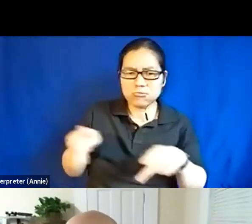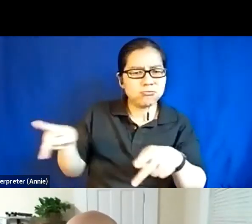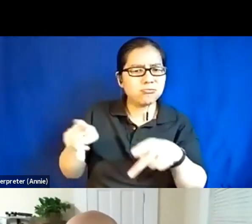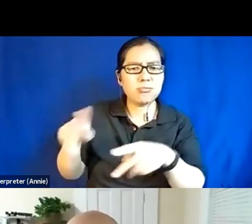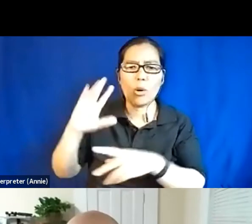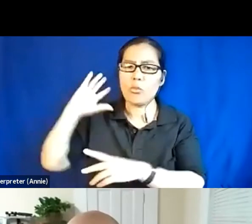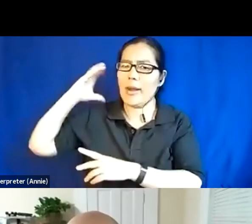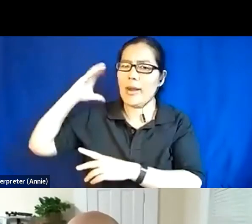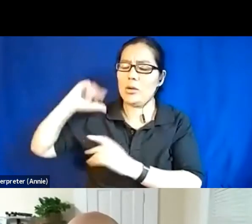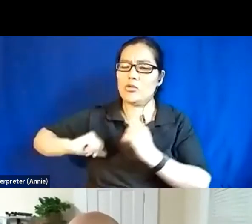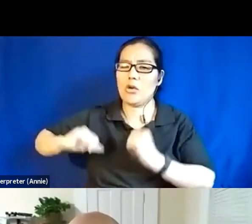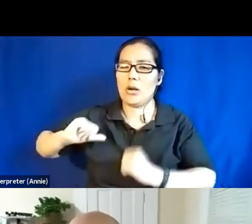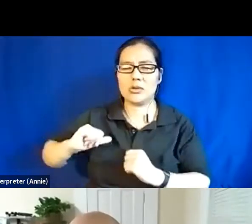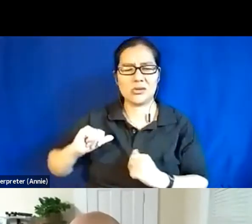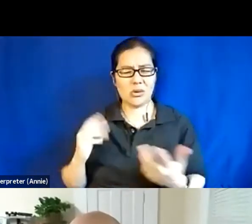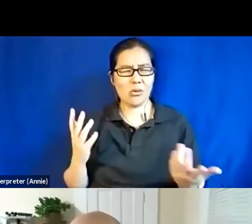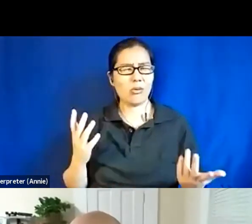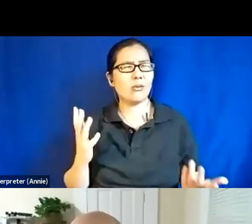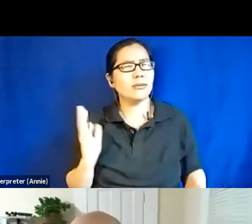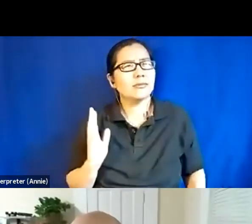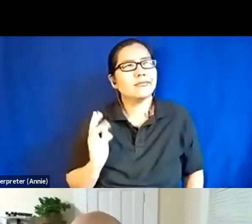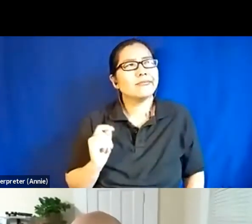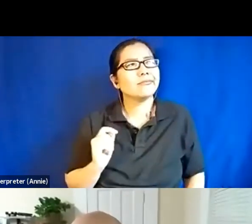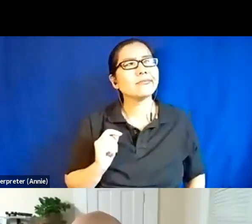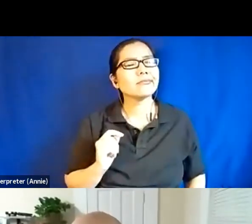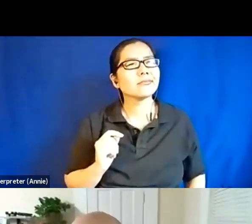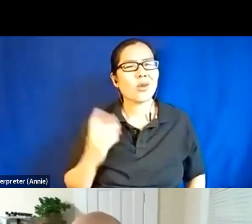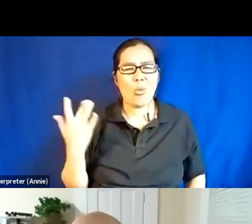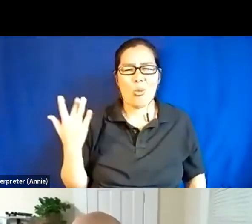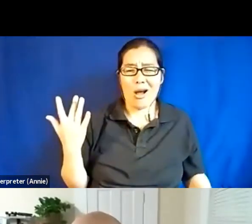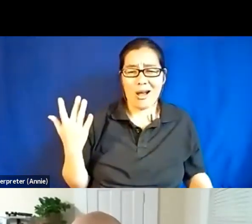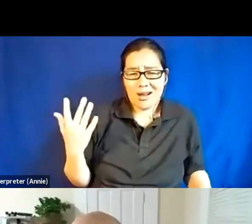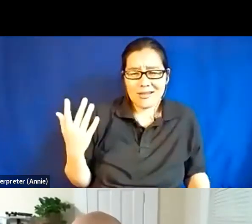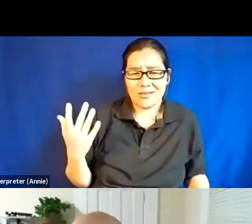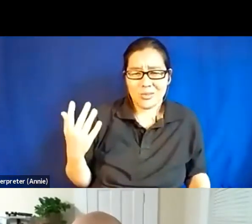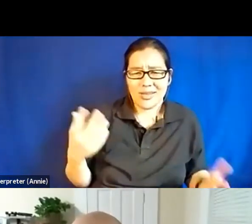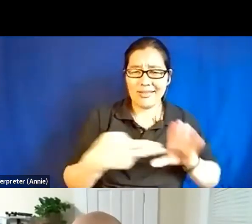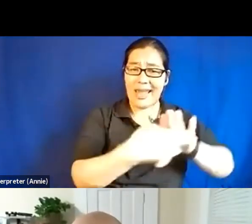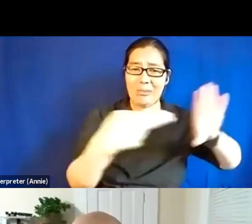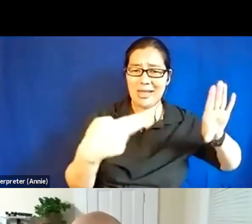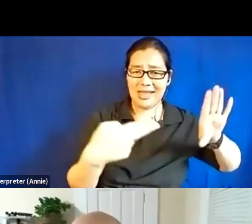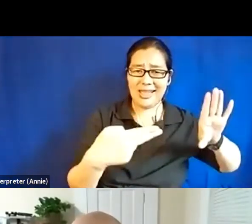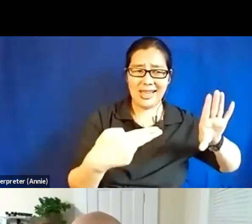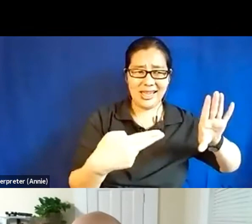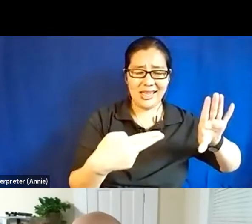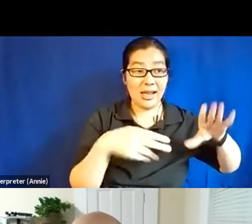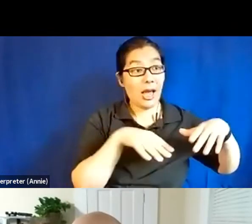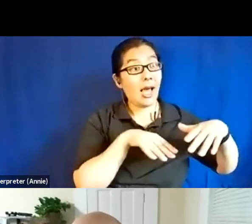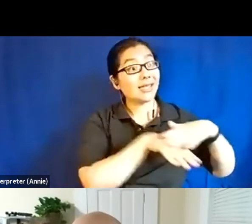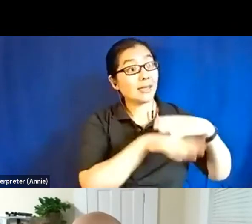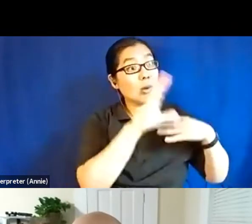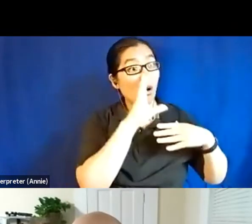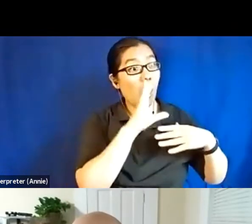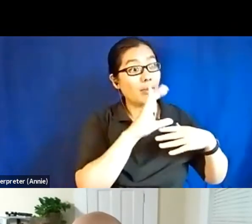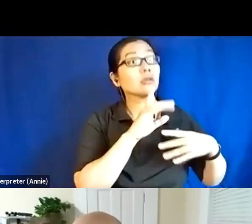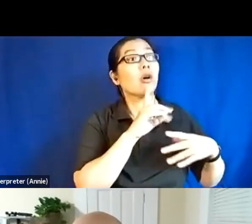Why can't we just -- why can't we just call it say that accessible comics are radio dramas and that's